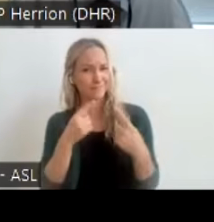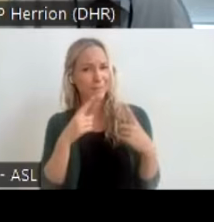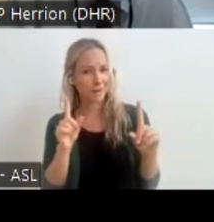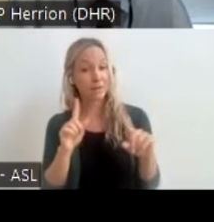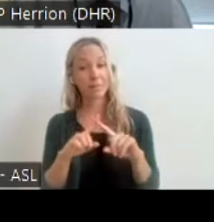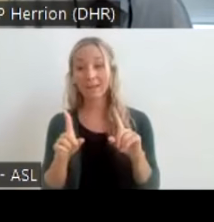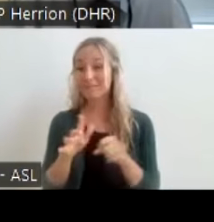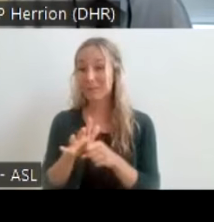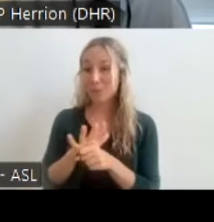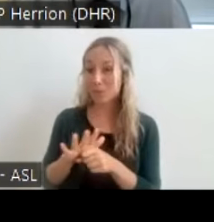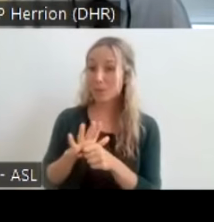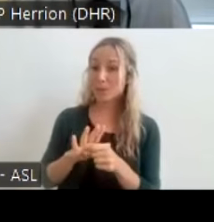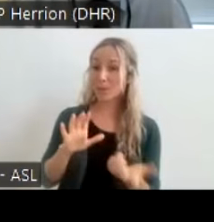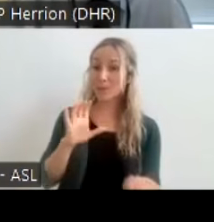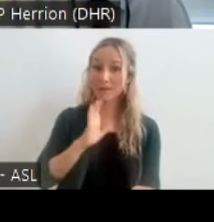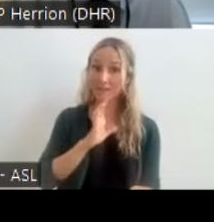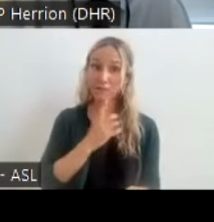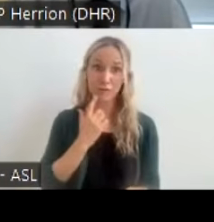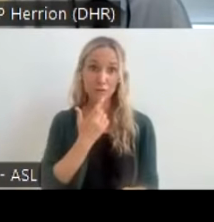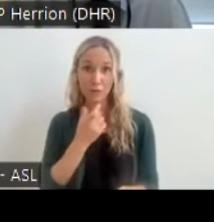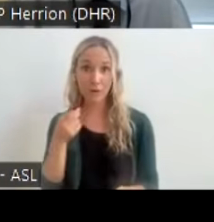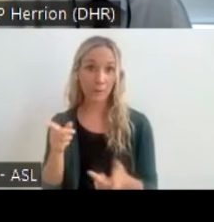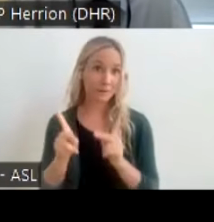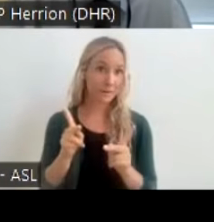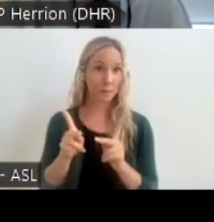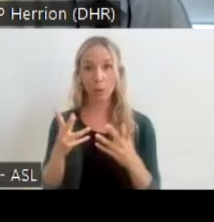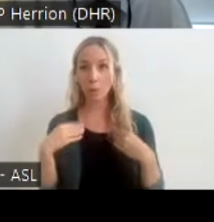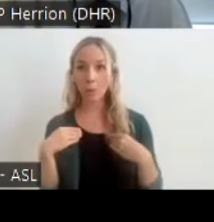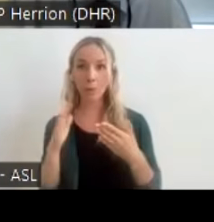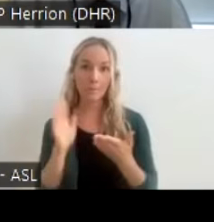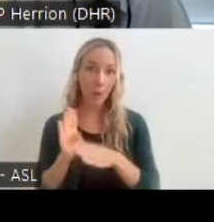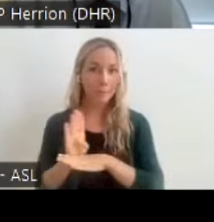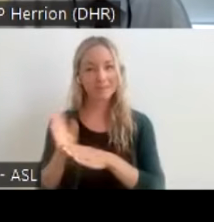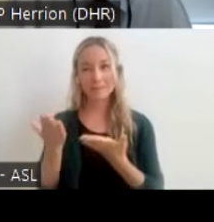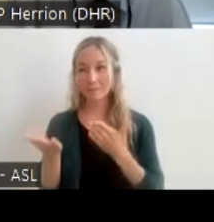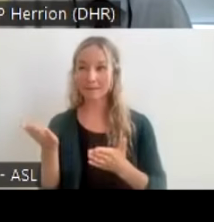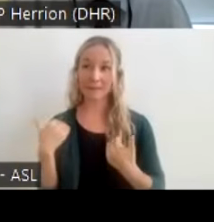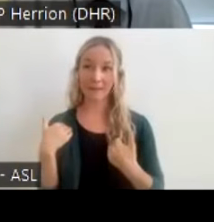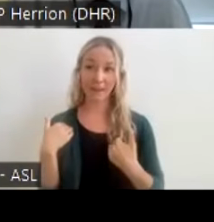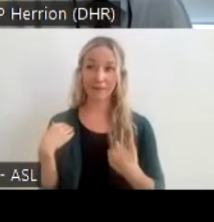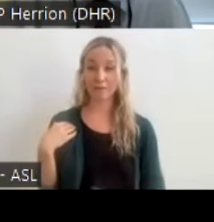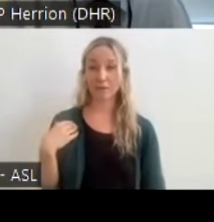a line of credit or is barely making ends meet and we're not in the business of bankrupting places of